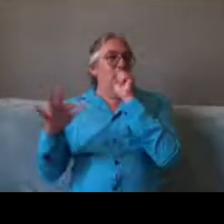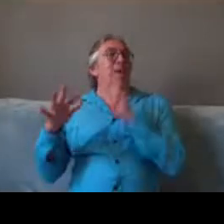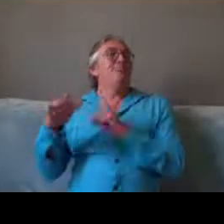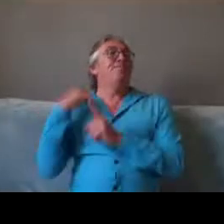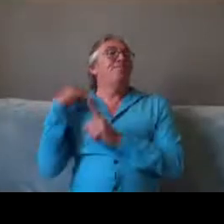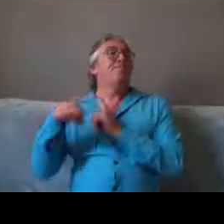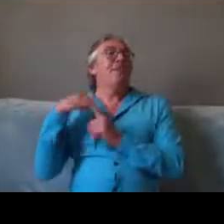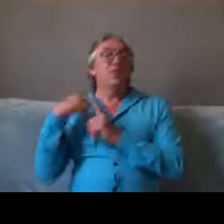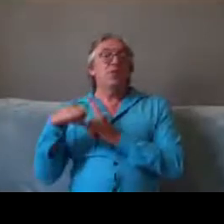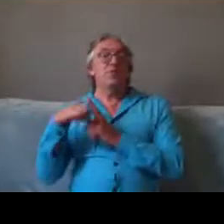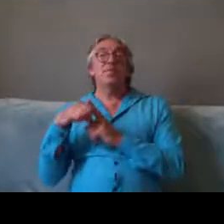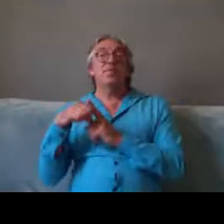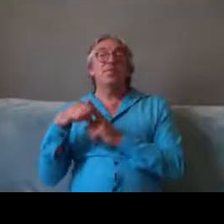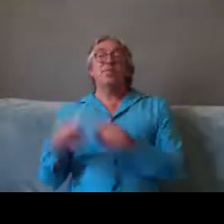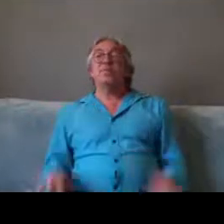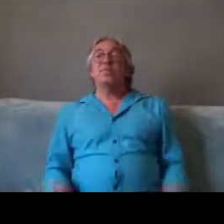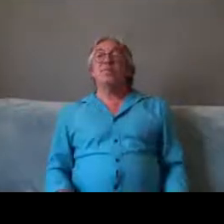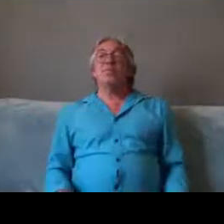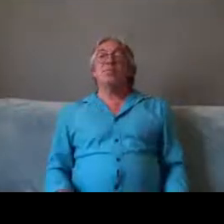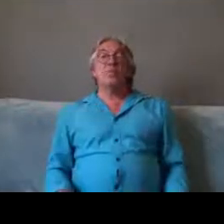Thank you so much, Marta.